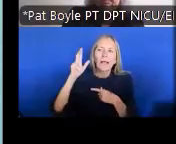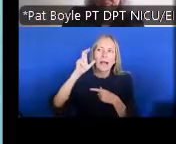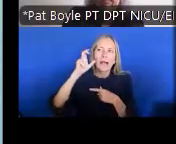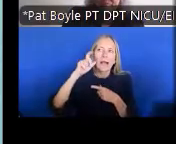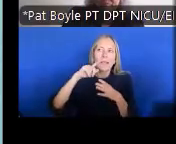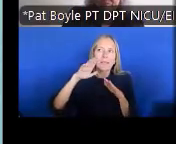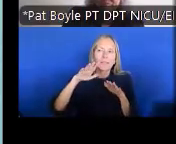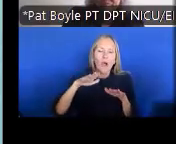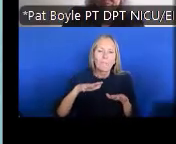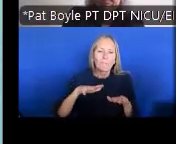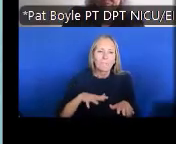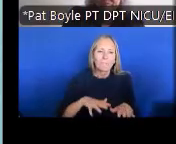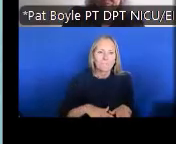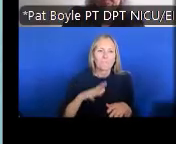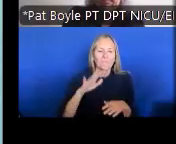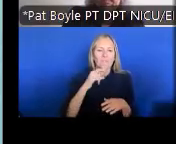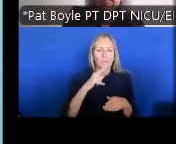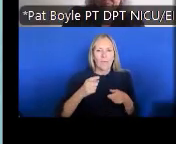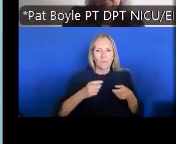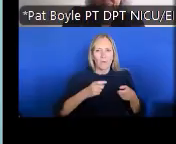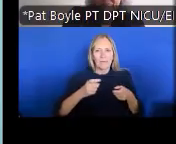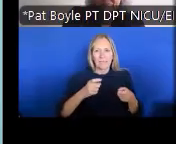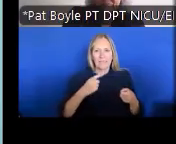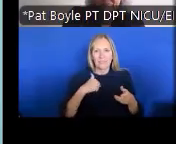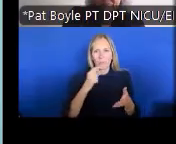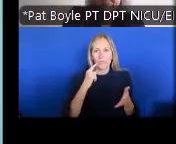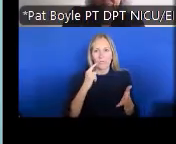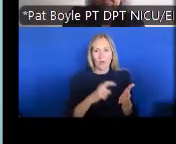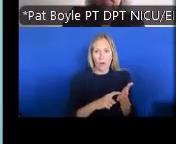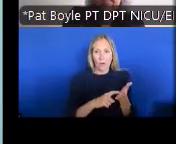regulation that we see in infancy is how does the baby